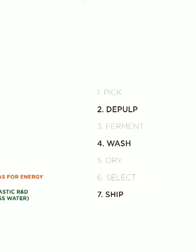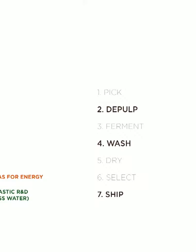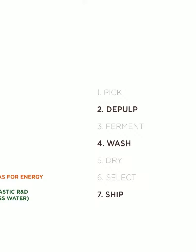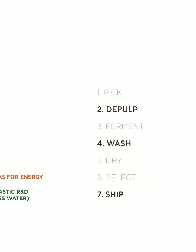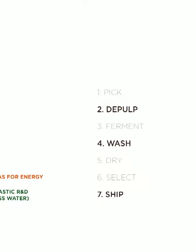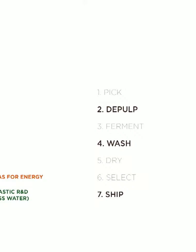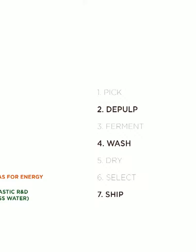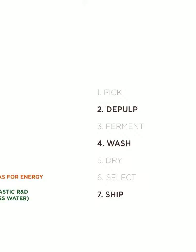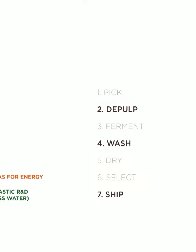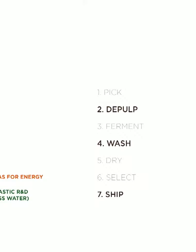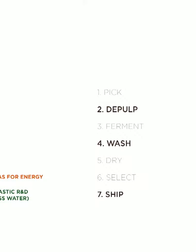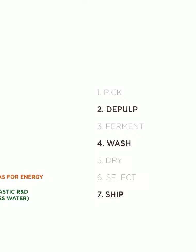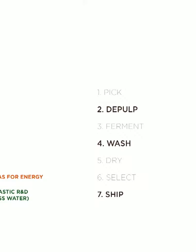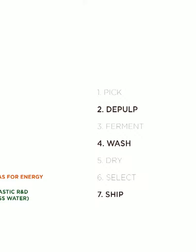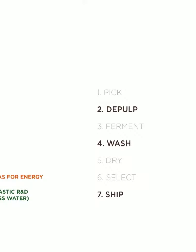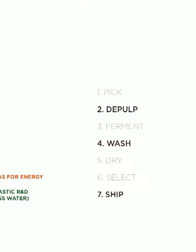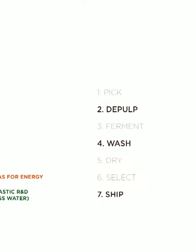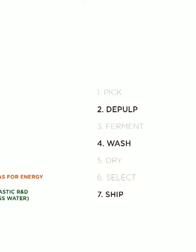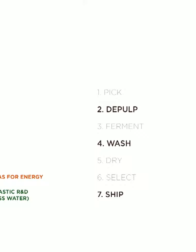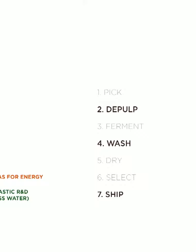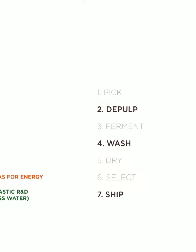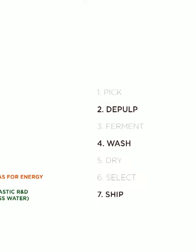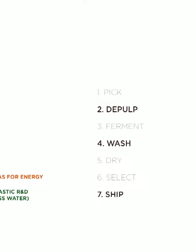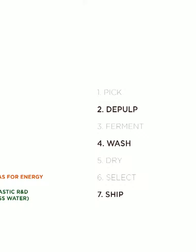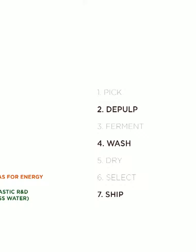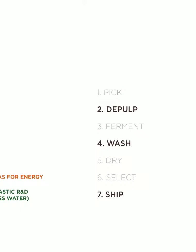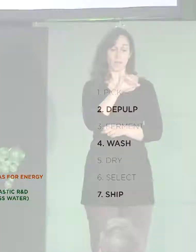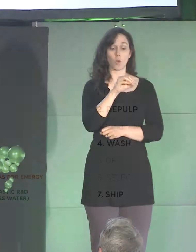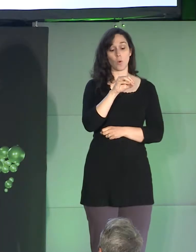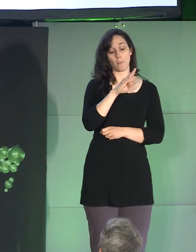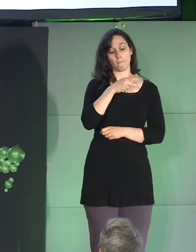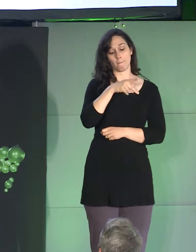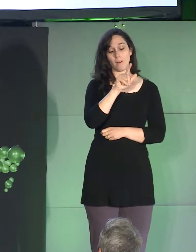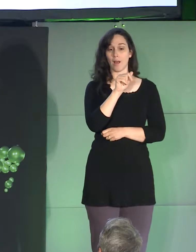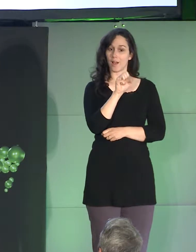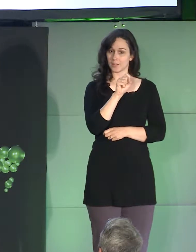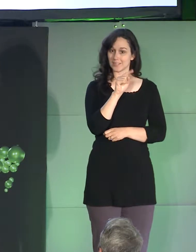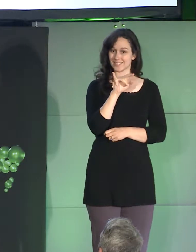as well as possibly can be mixed and formed into bioplastic. And after the coffee bean is exported,